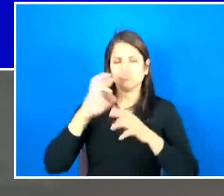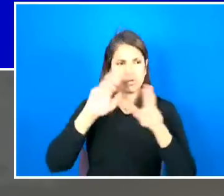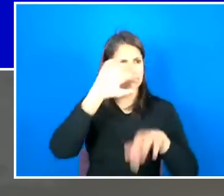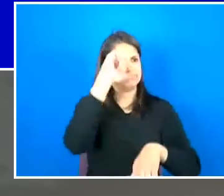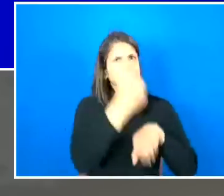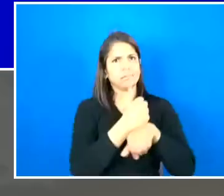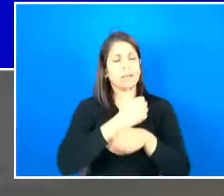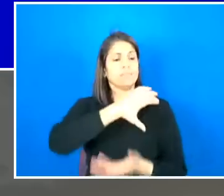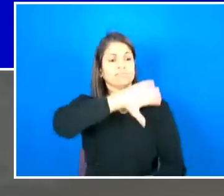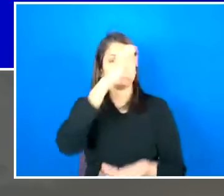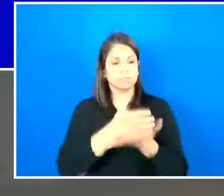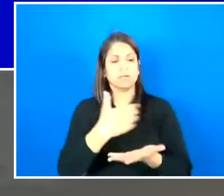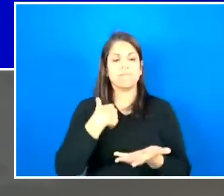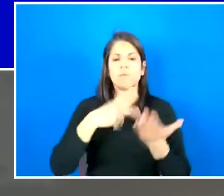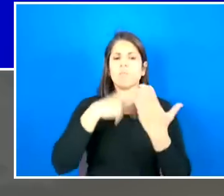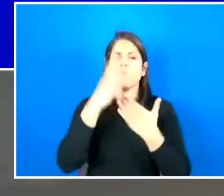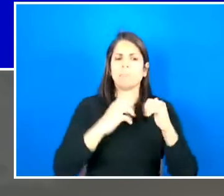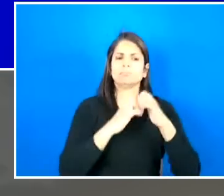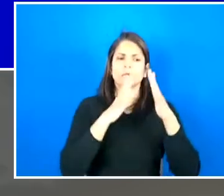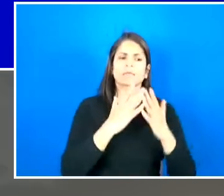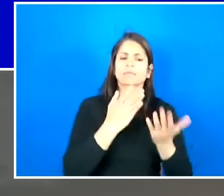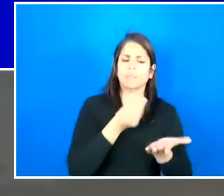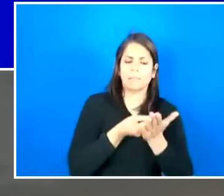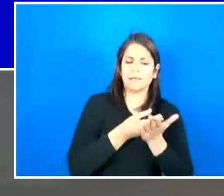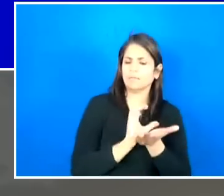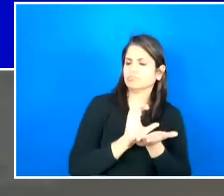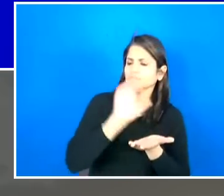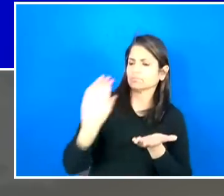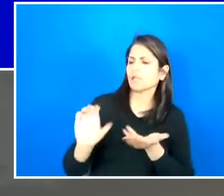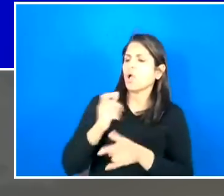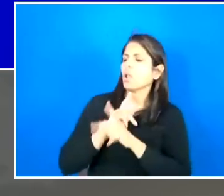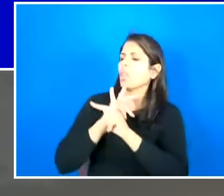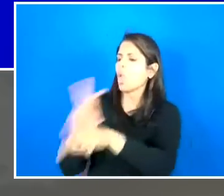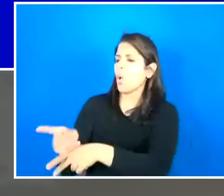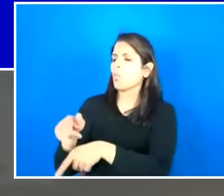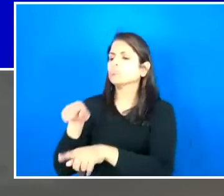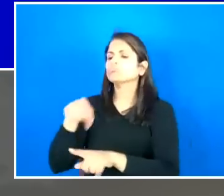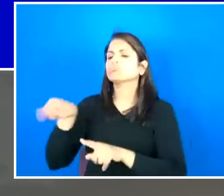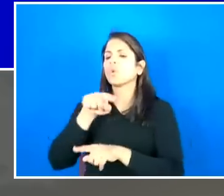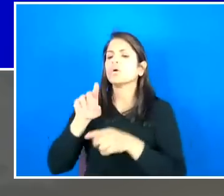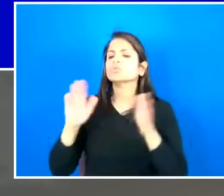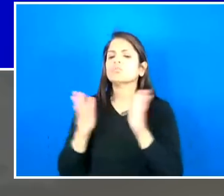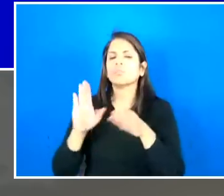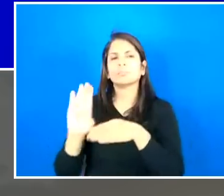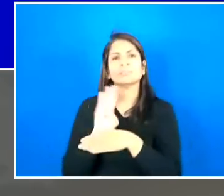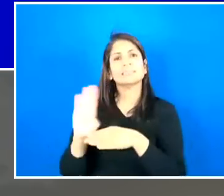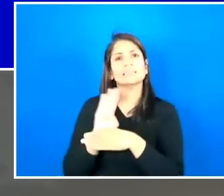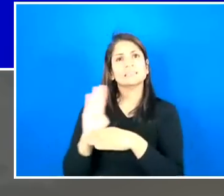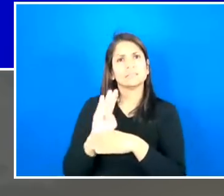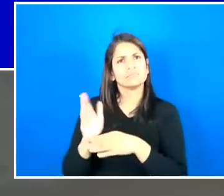CITY PUT TOGETHER A LOAN AND GRANT PROGRAM, ALMOST $50 MILLION. THAT'S BEING